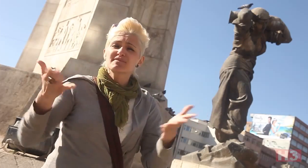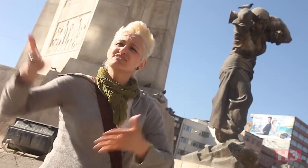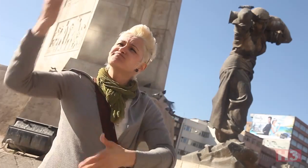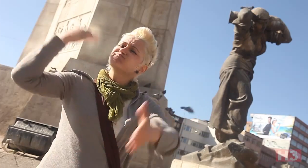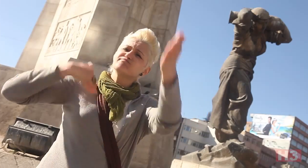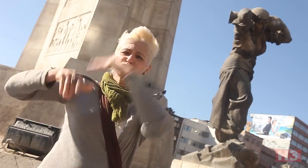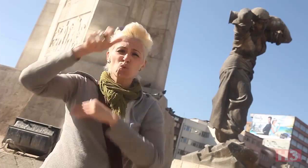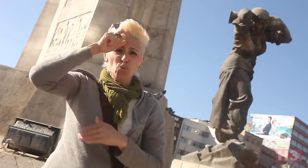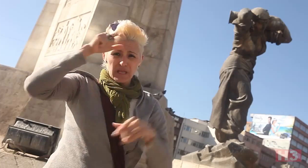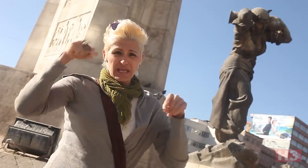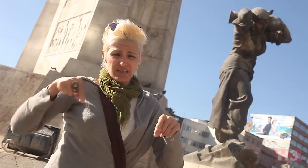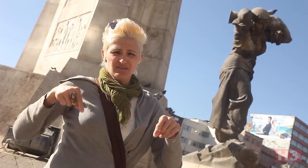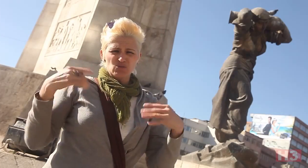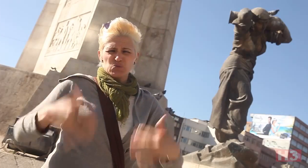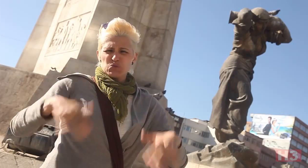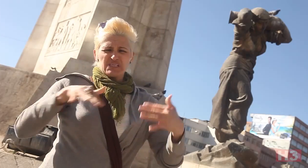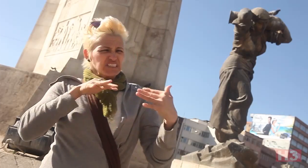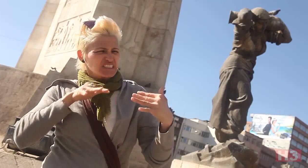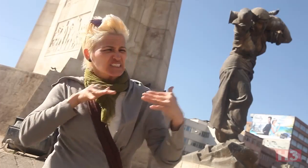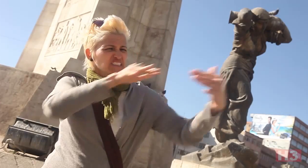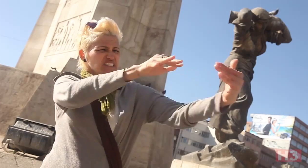There is a story behind this statue.